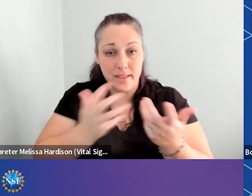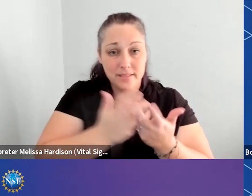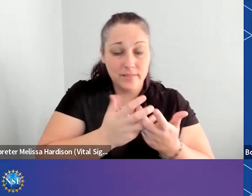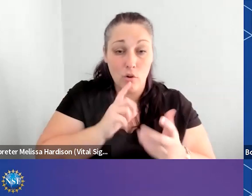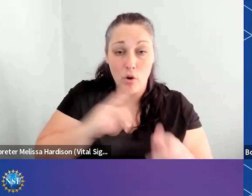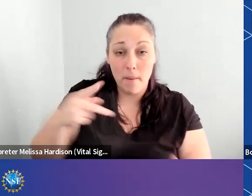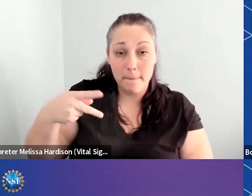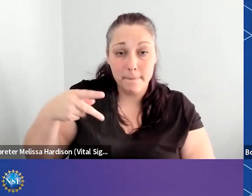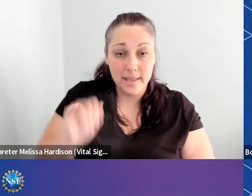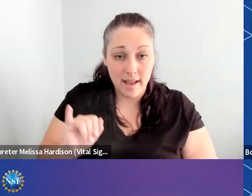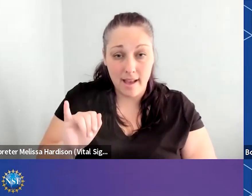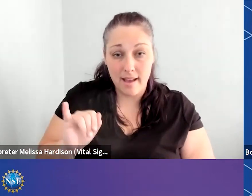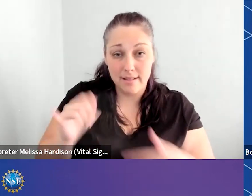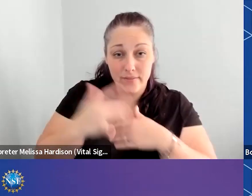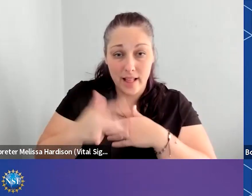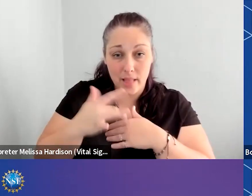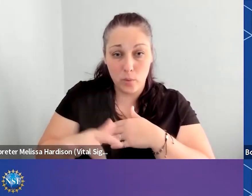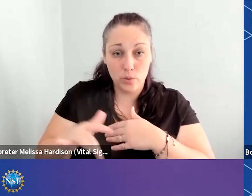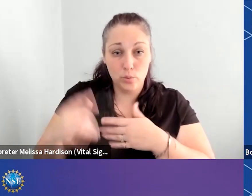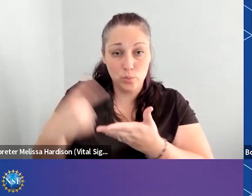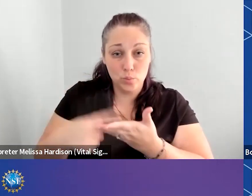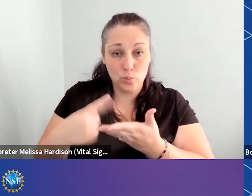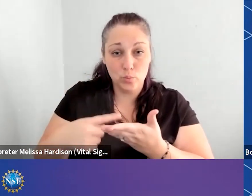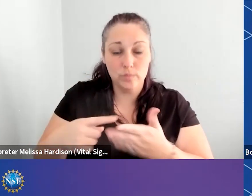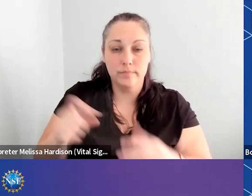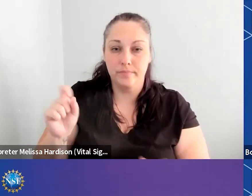Bonnie Green: Absolutely. Pick a PO that makes sense to you, I get --